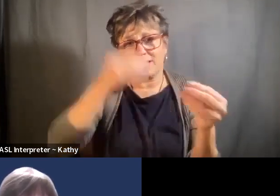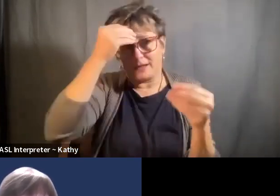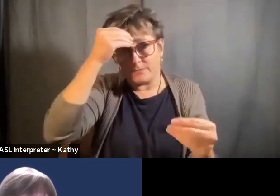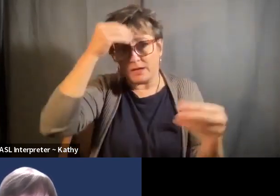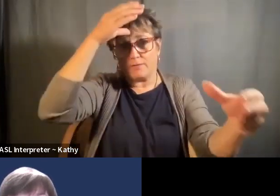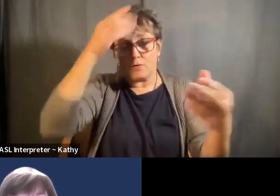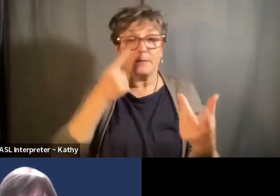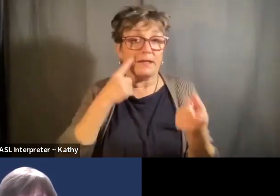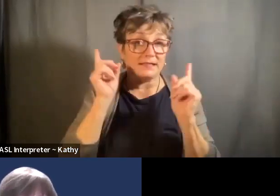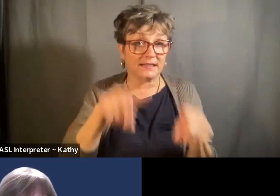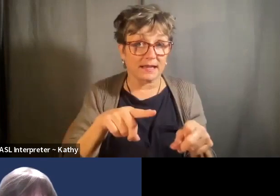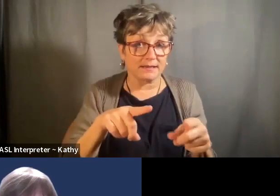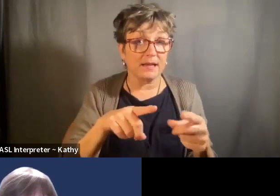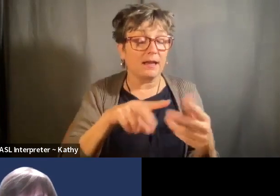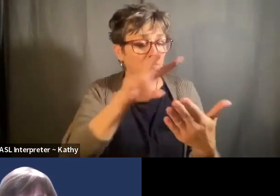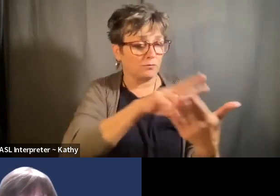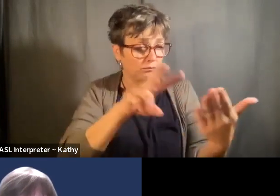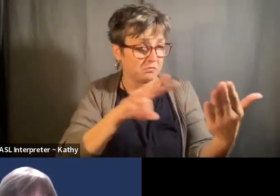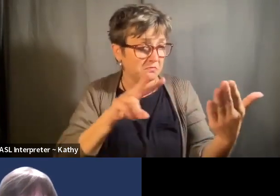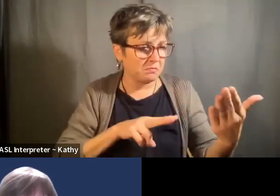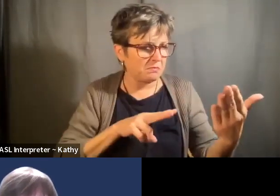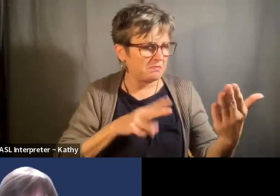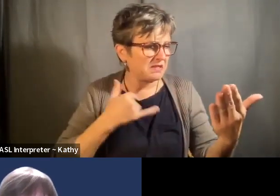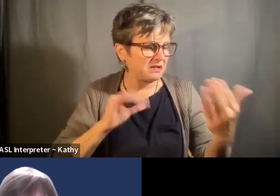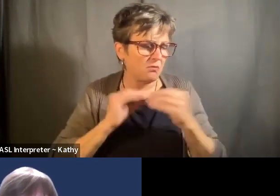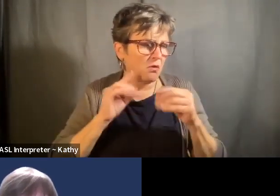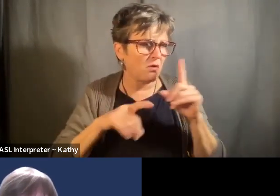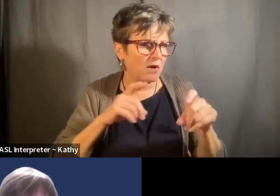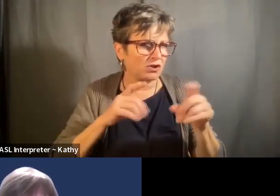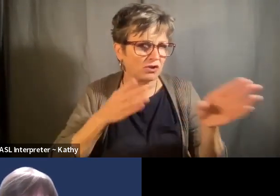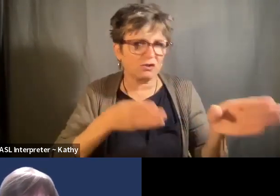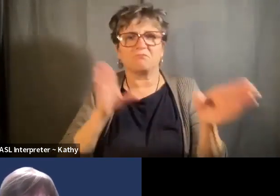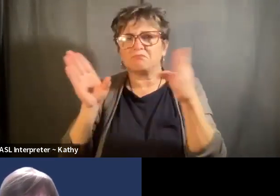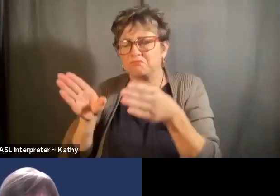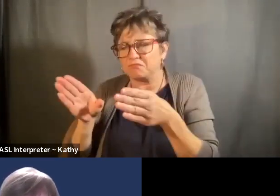questions, then you can go into the the more specifics in the privacy policy and Terms of Use.